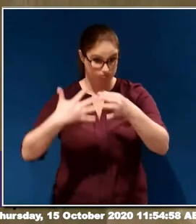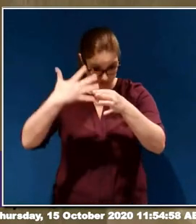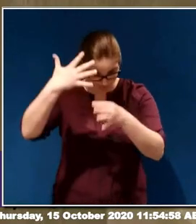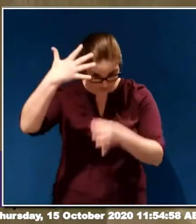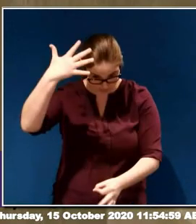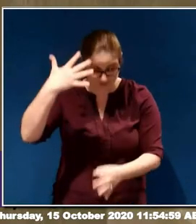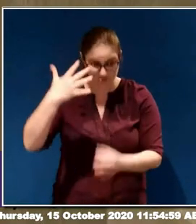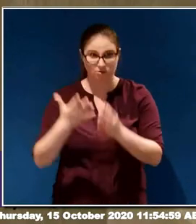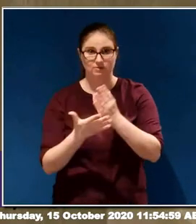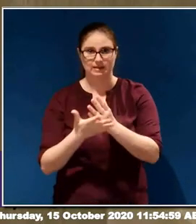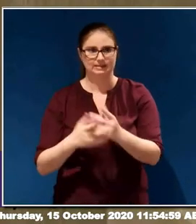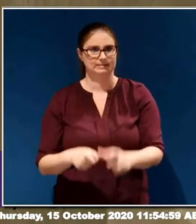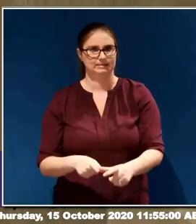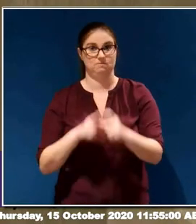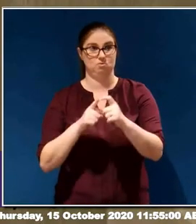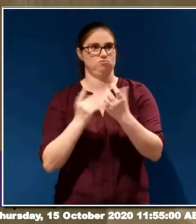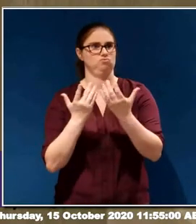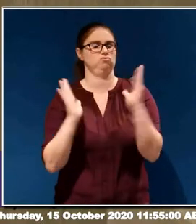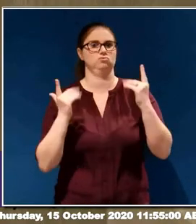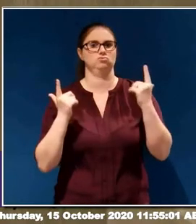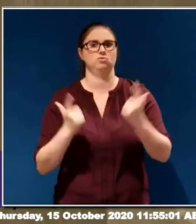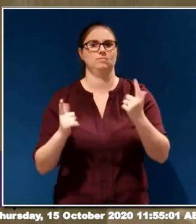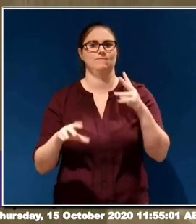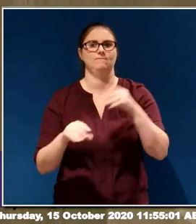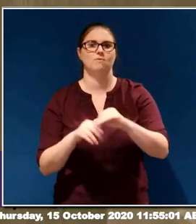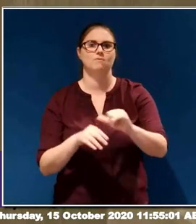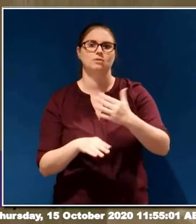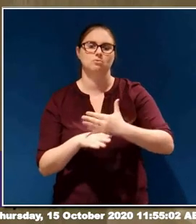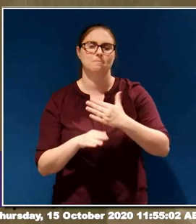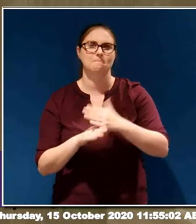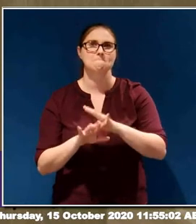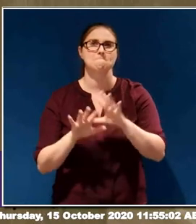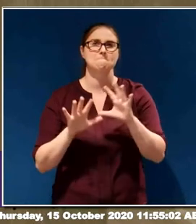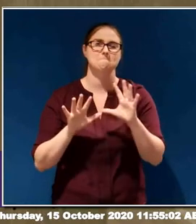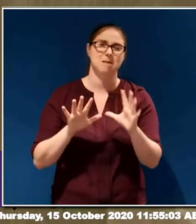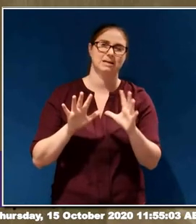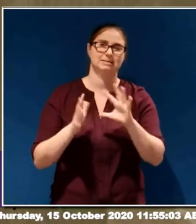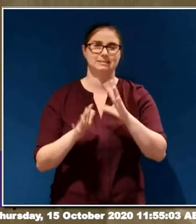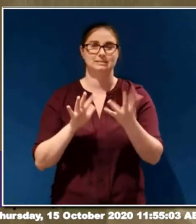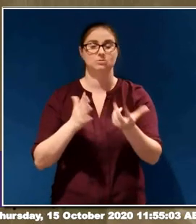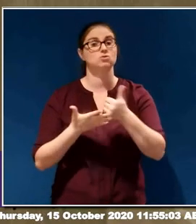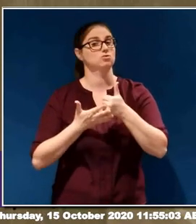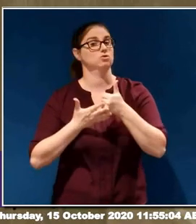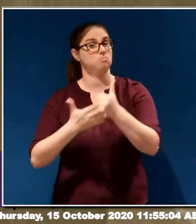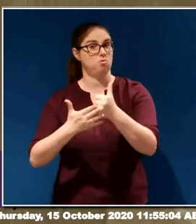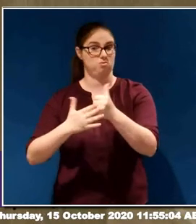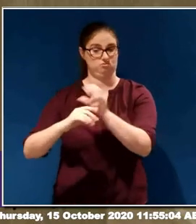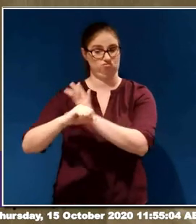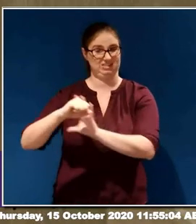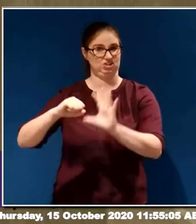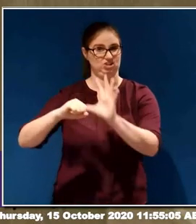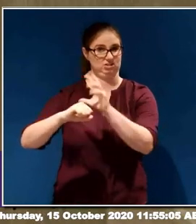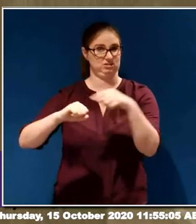But it's around supporting the region, so regional officers, and schools,